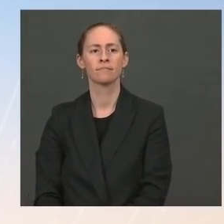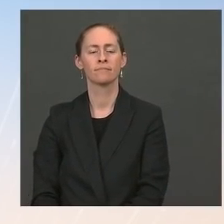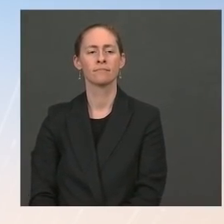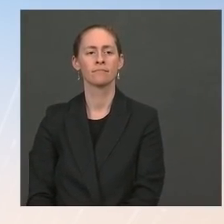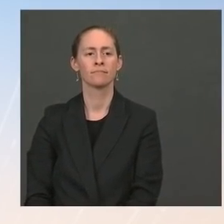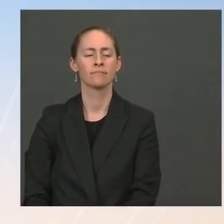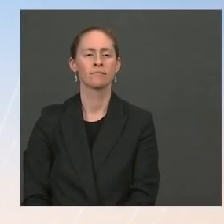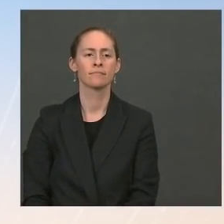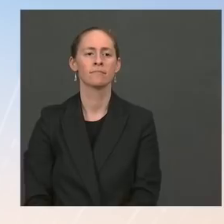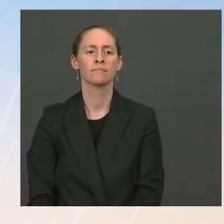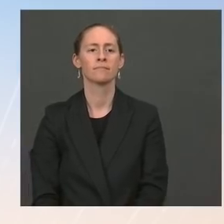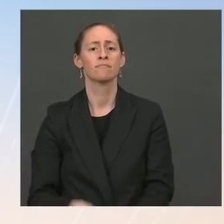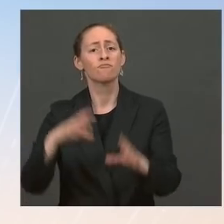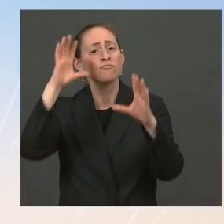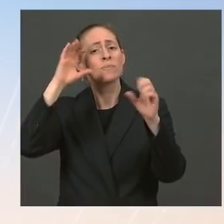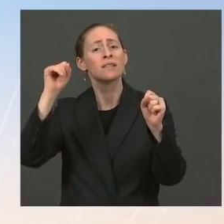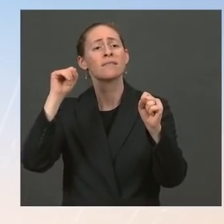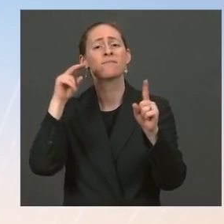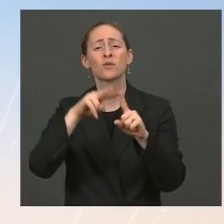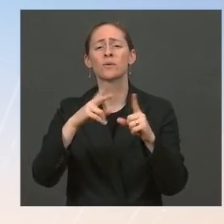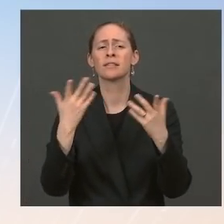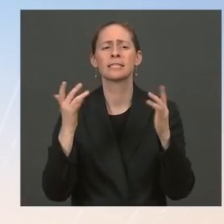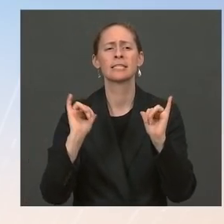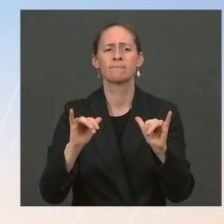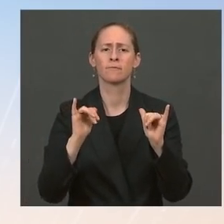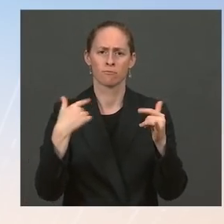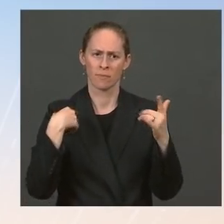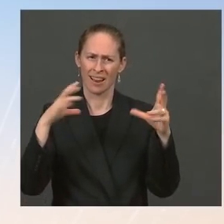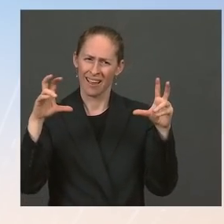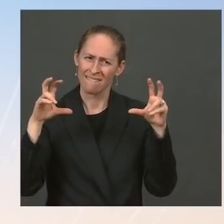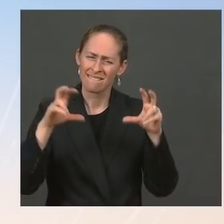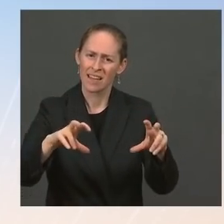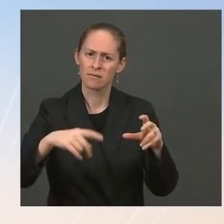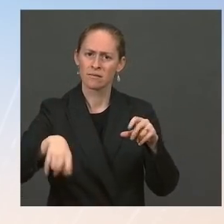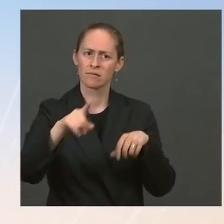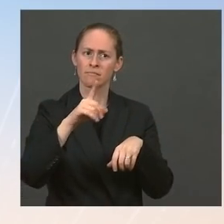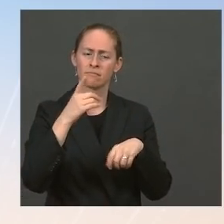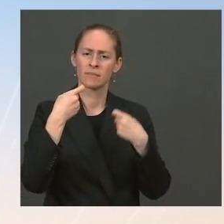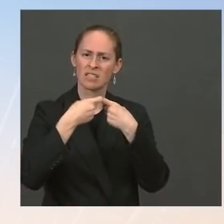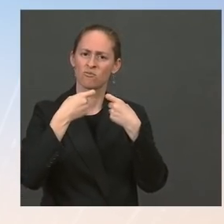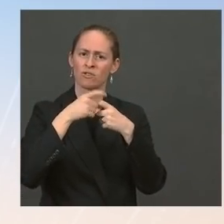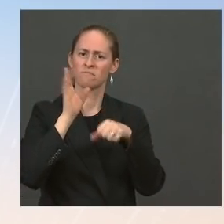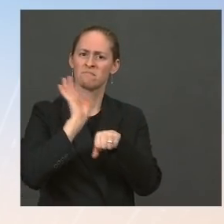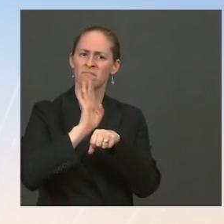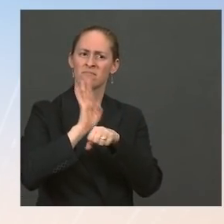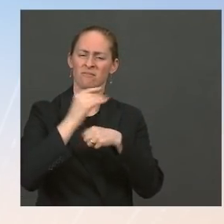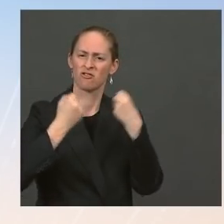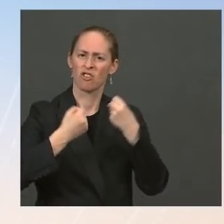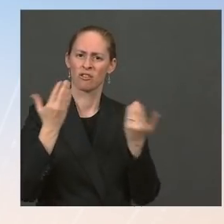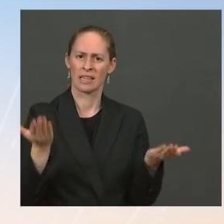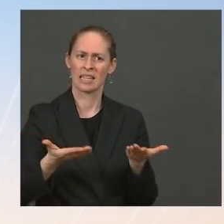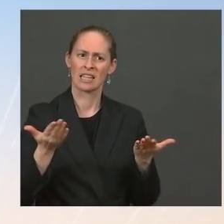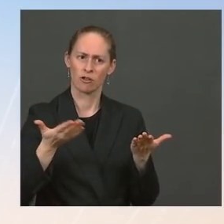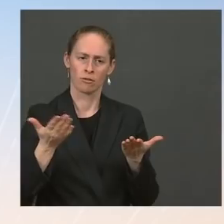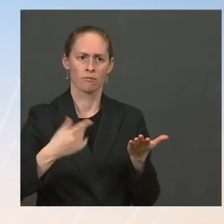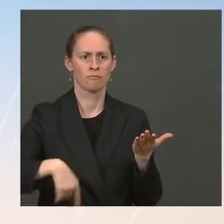that investing in the electric vehicle industry here in the United States is something that helps consumers by lowering the cost of electric vehicles,